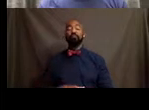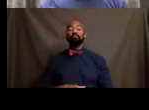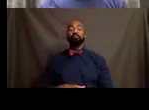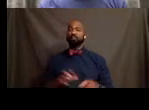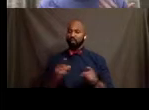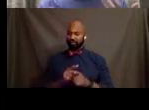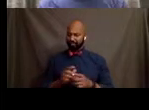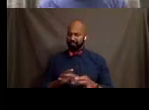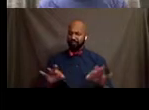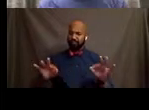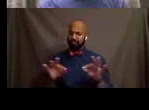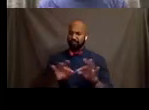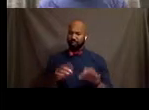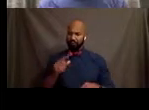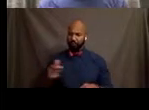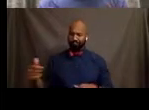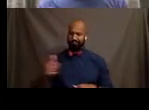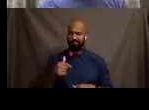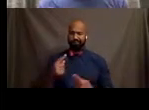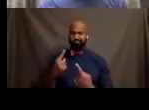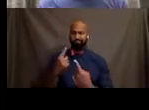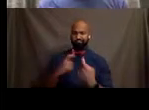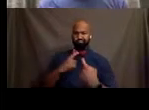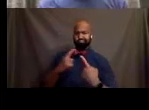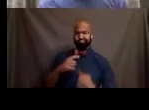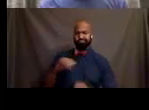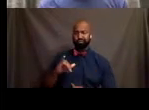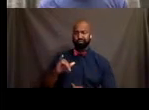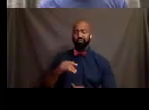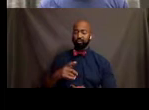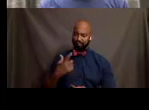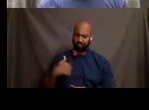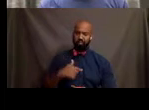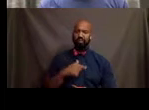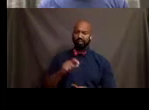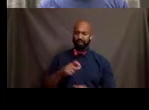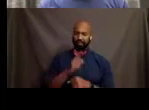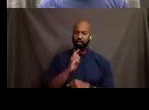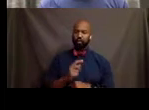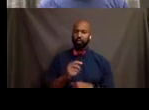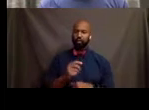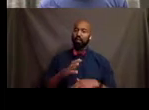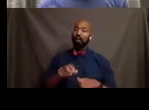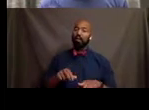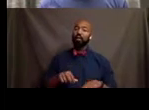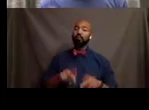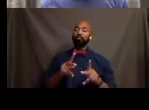to make sure that we allow space for you to ask questions and to voice your concerns or questions,